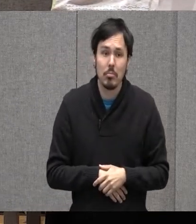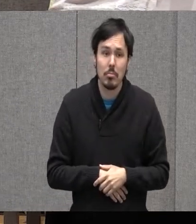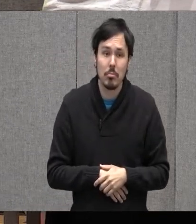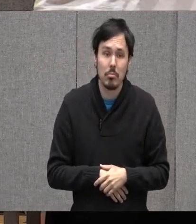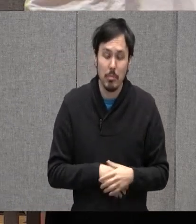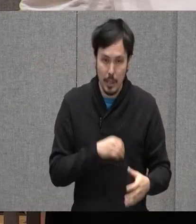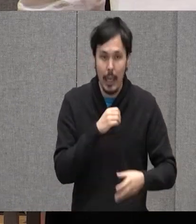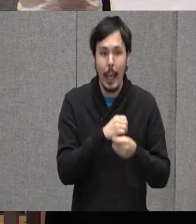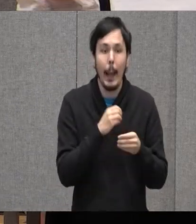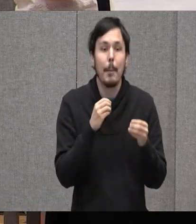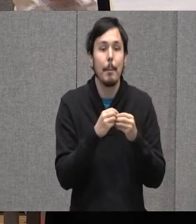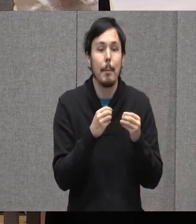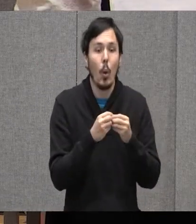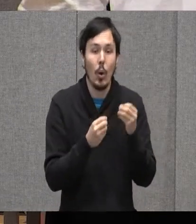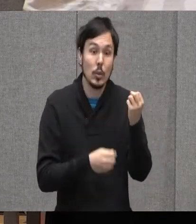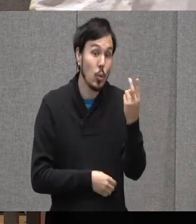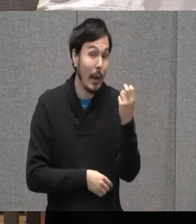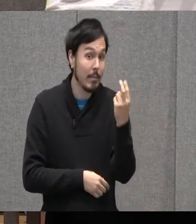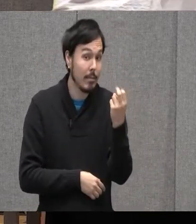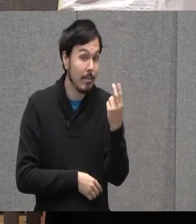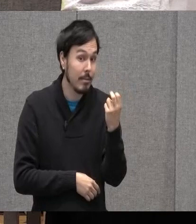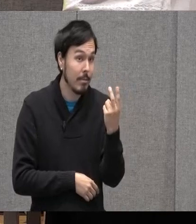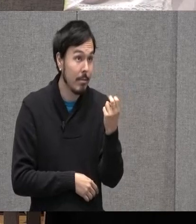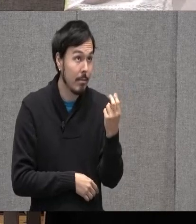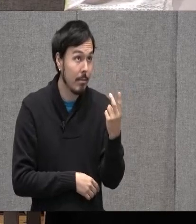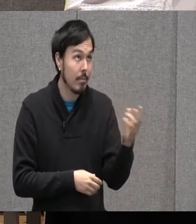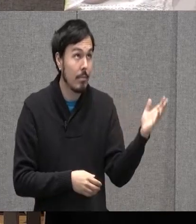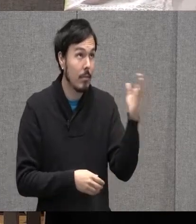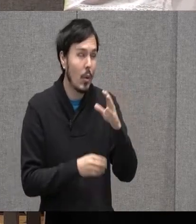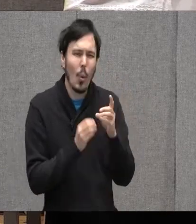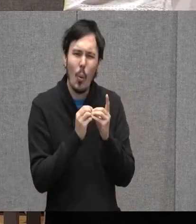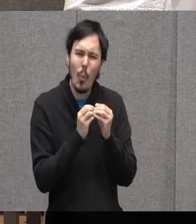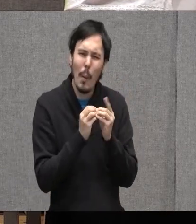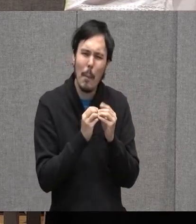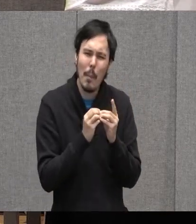Let's get another one in there to get 12. And then one more to get 15.